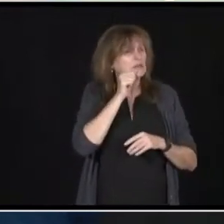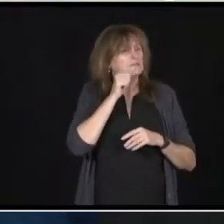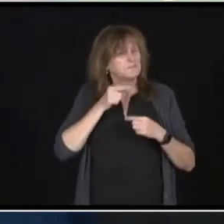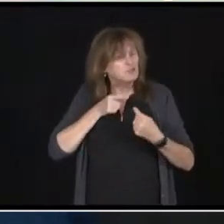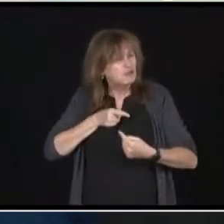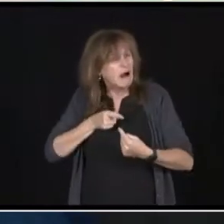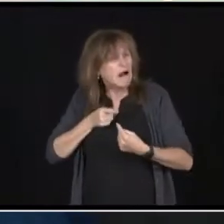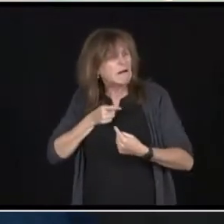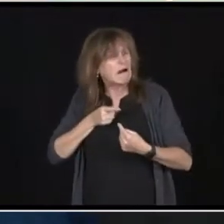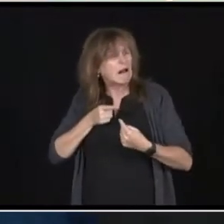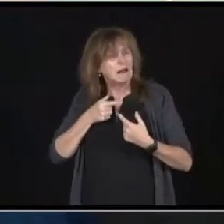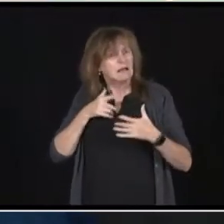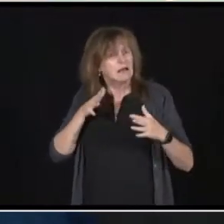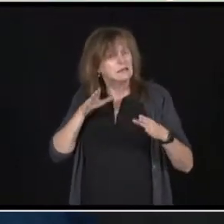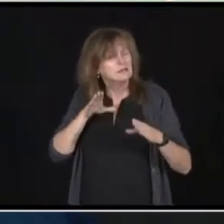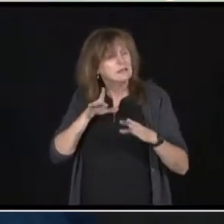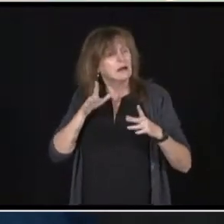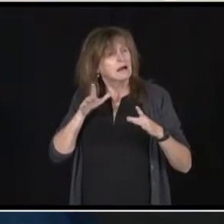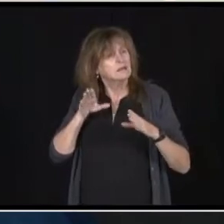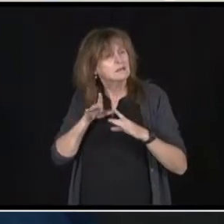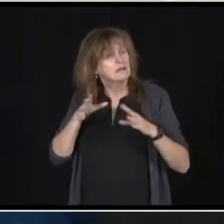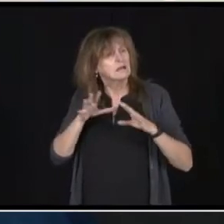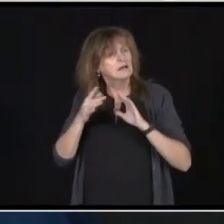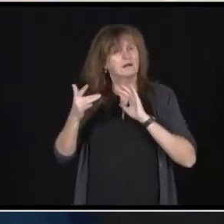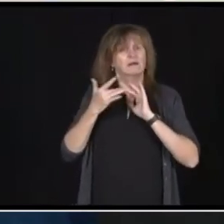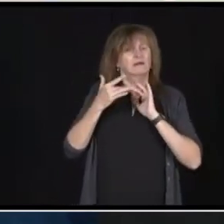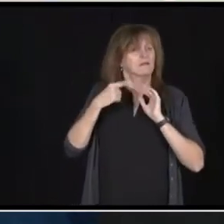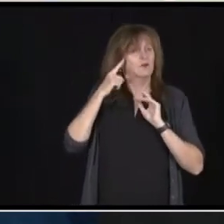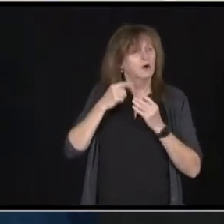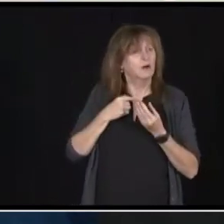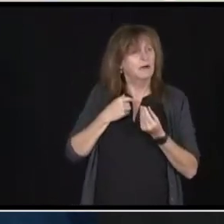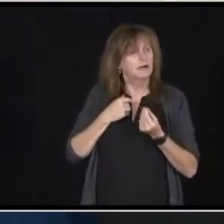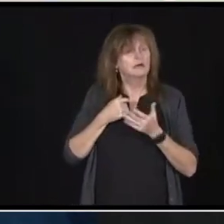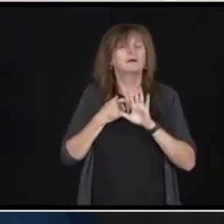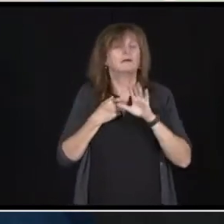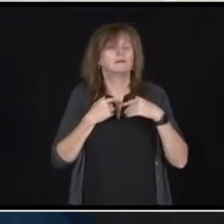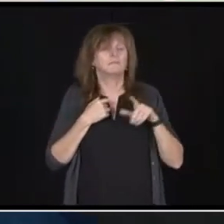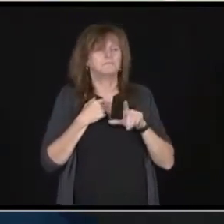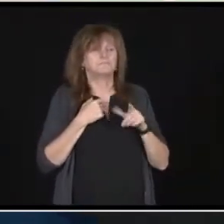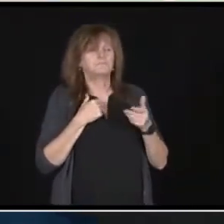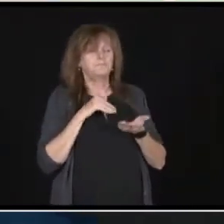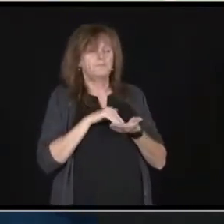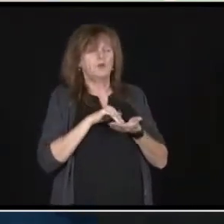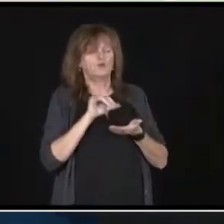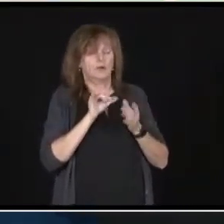If you have been hurt through this COVID-19 in your business is struggling, then I would tap into that.